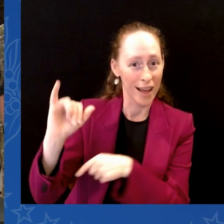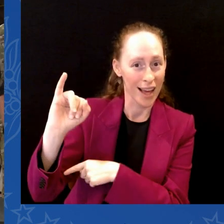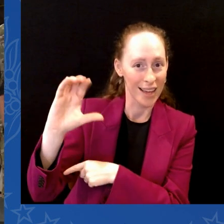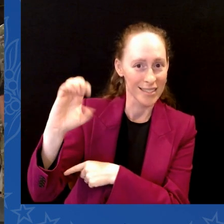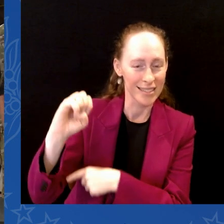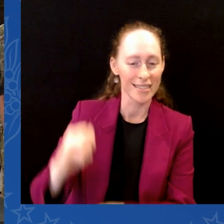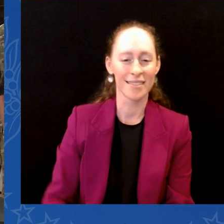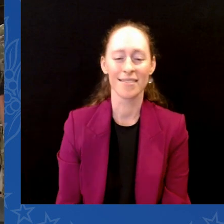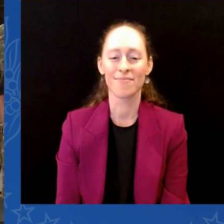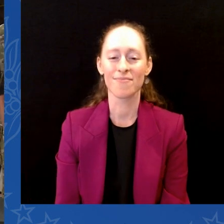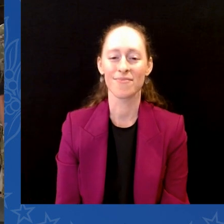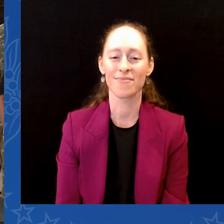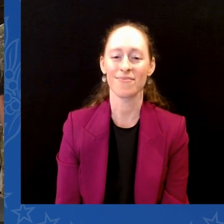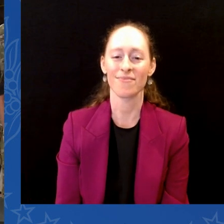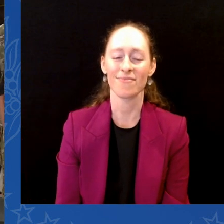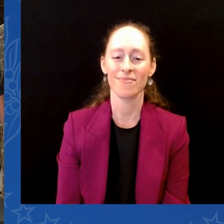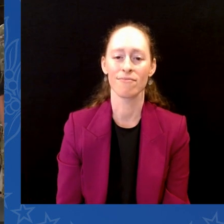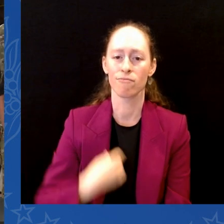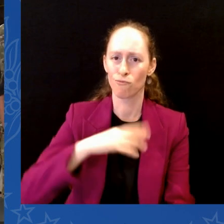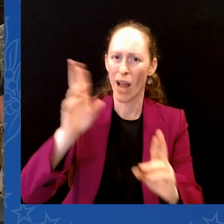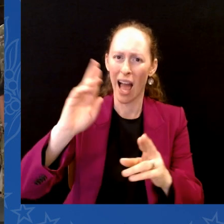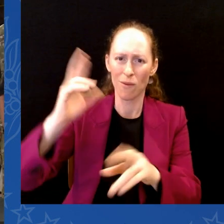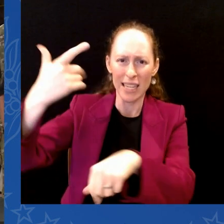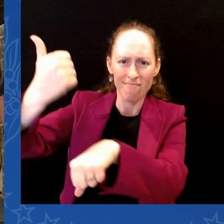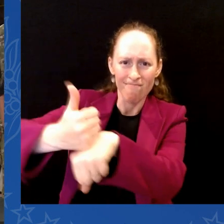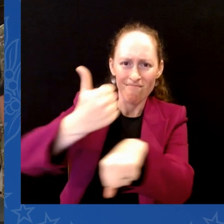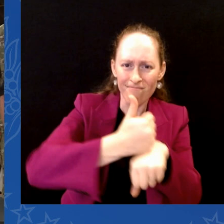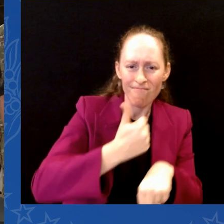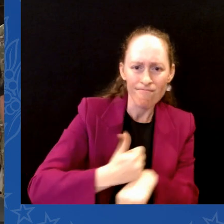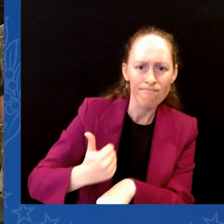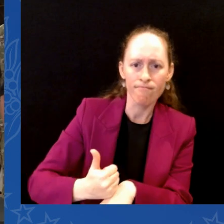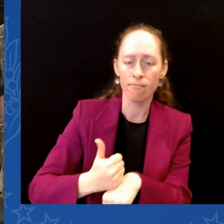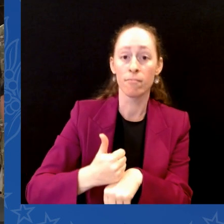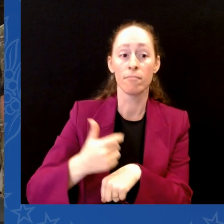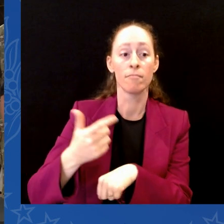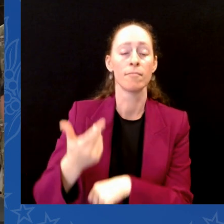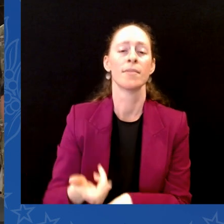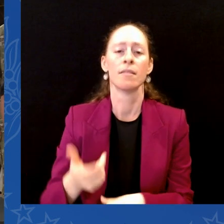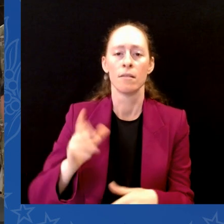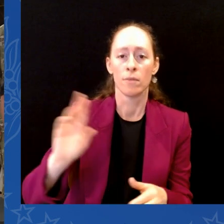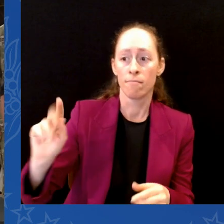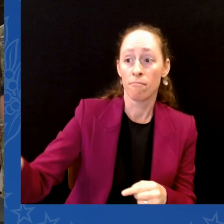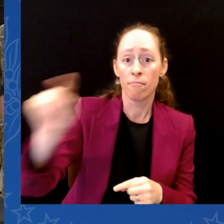as soon as the storm has passed. Today, we have over 97 percent of the state